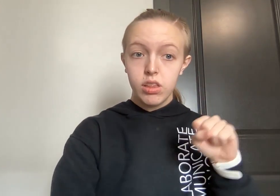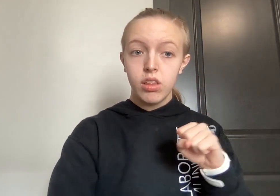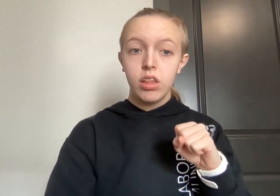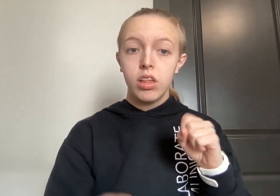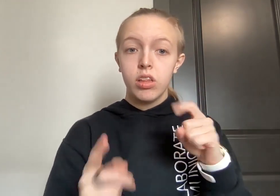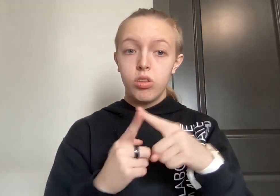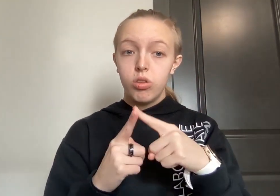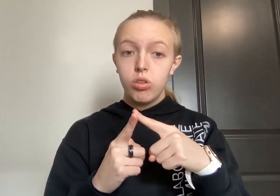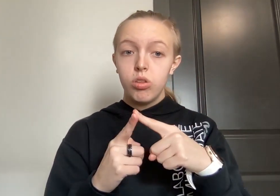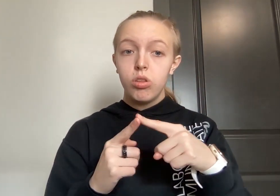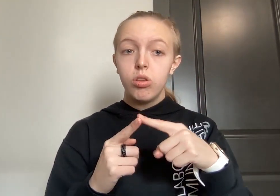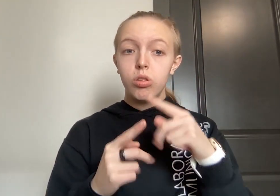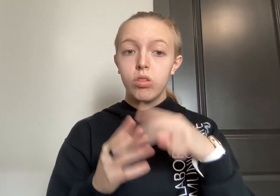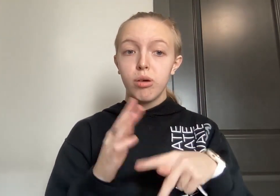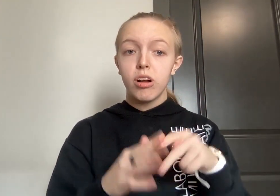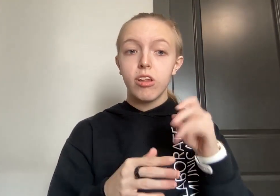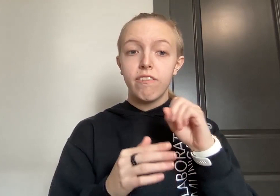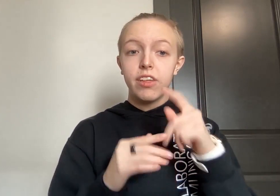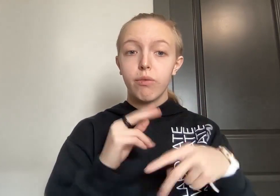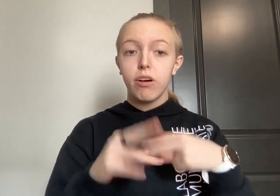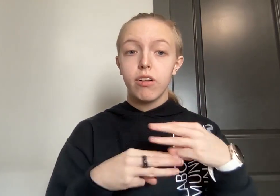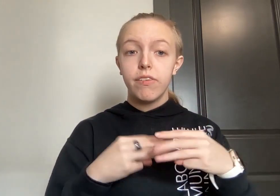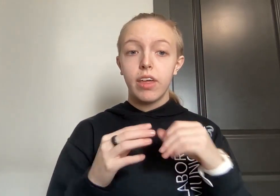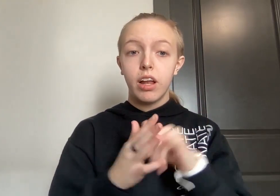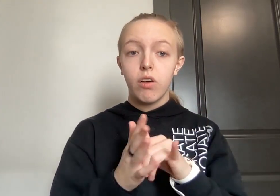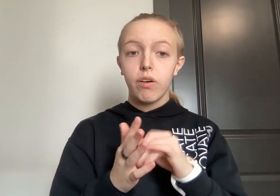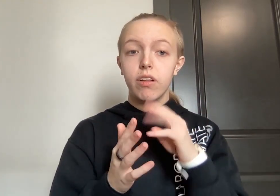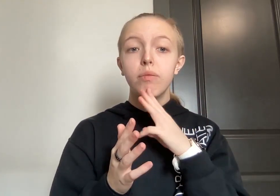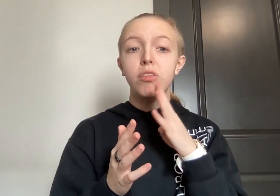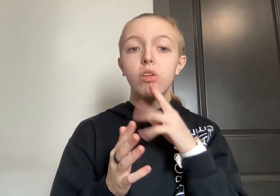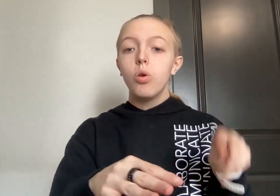to parts of the world that would normally be